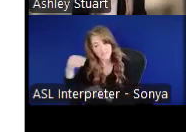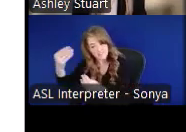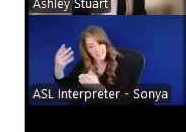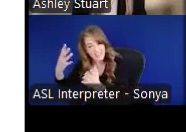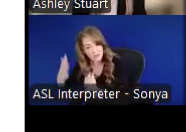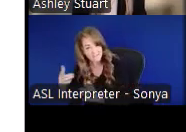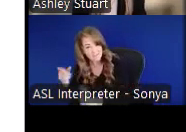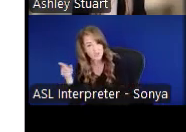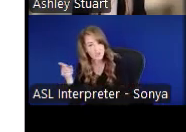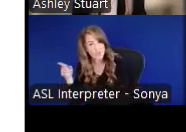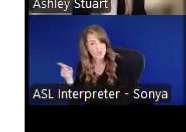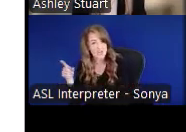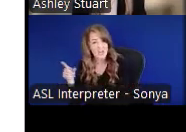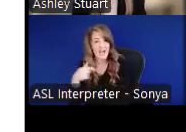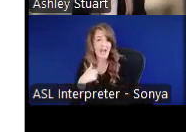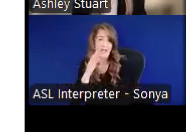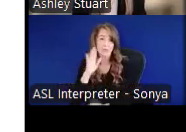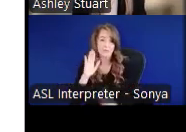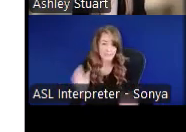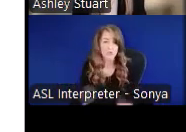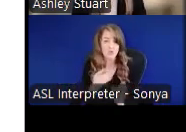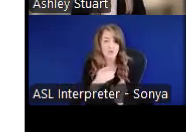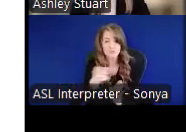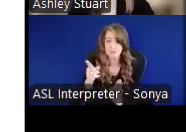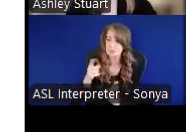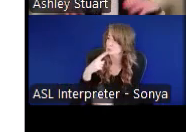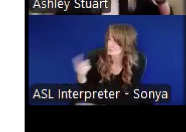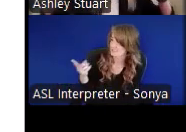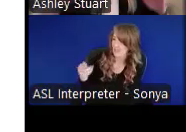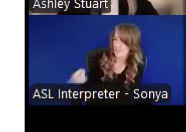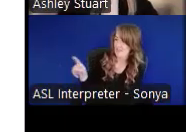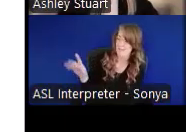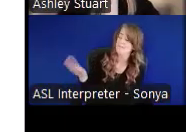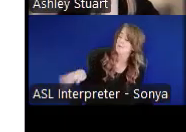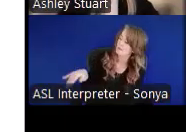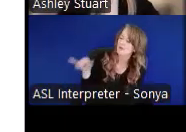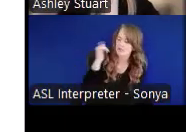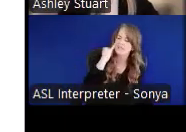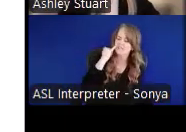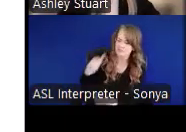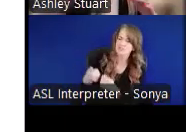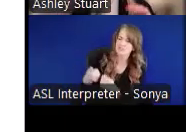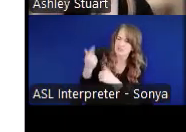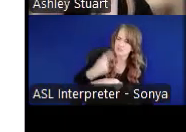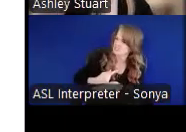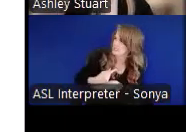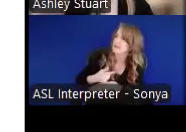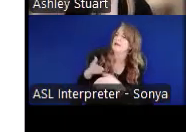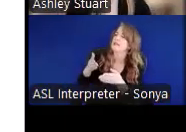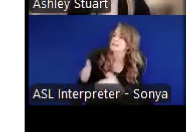caregivers permission on those challenging days to let things slide a little bit. Maybe those aren't the days that all the